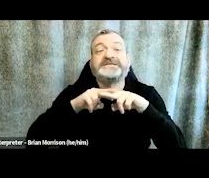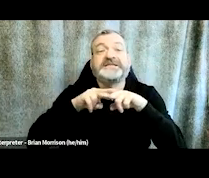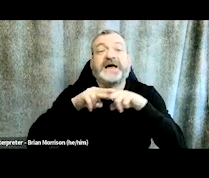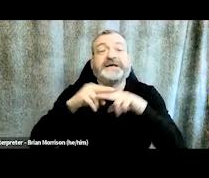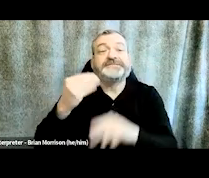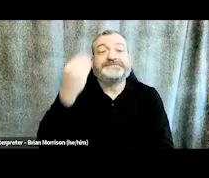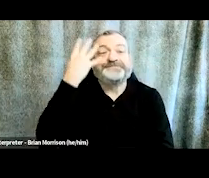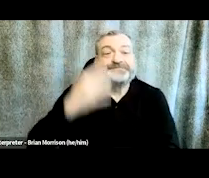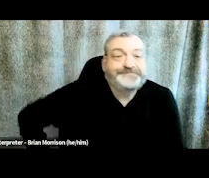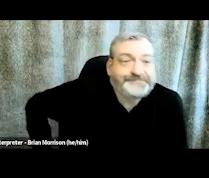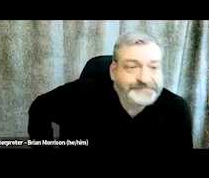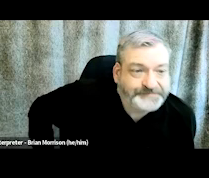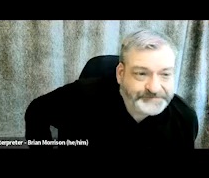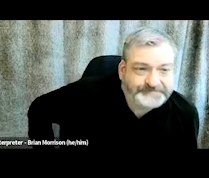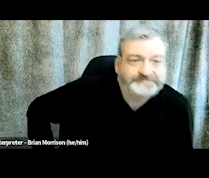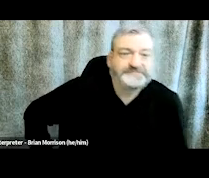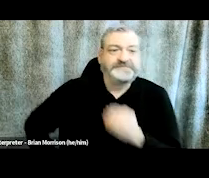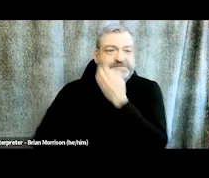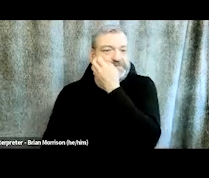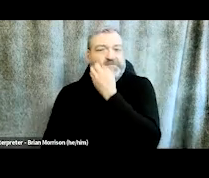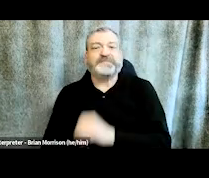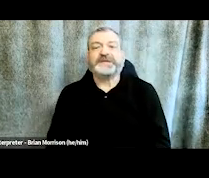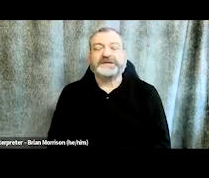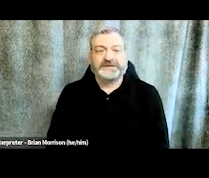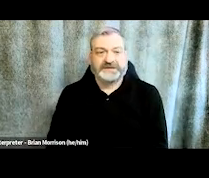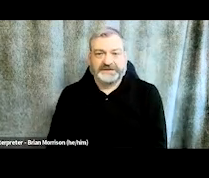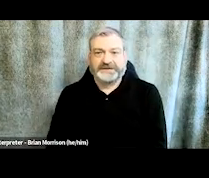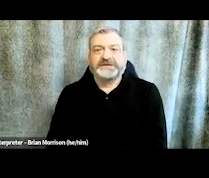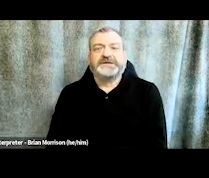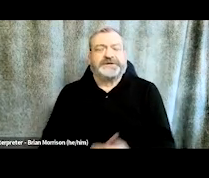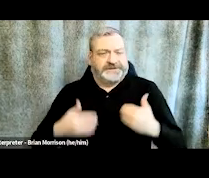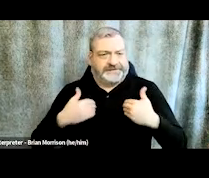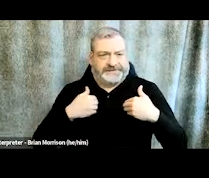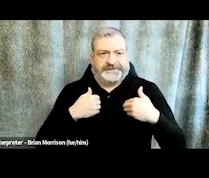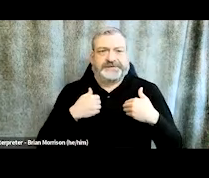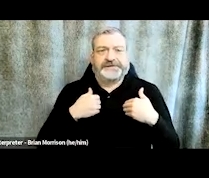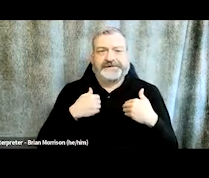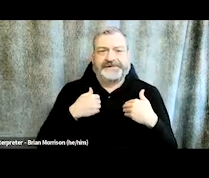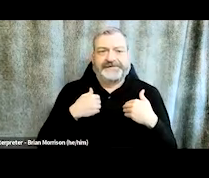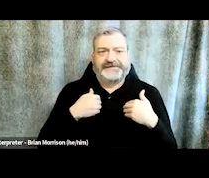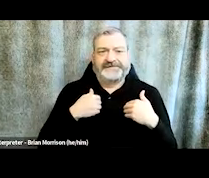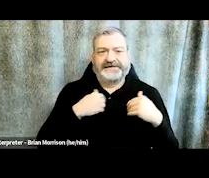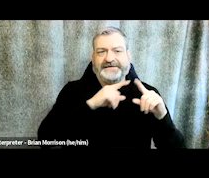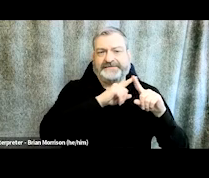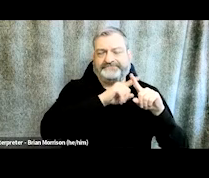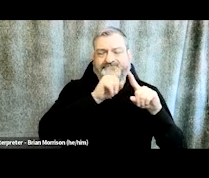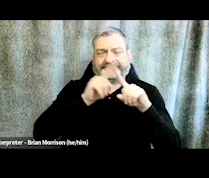So there are aspects across all of your major constituencies